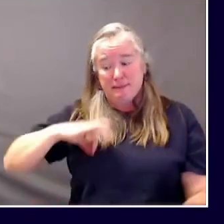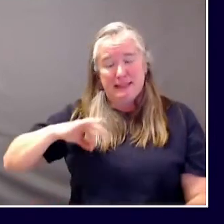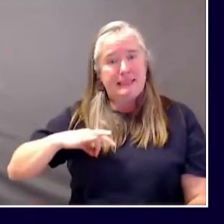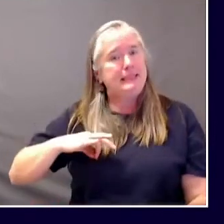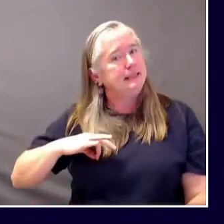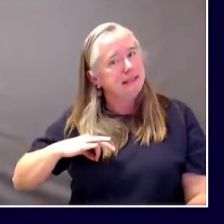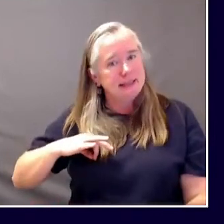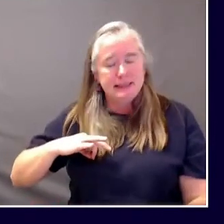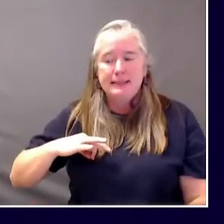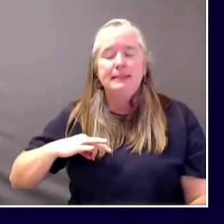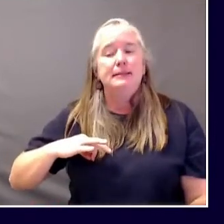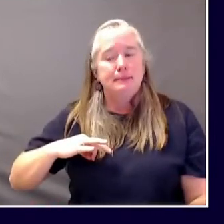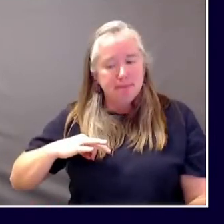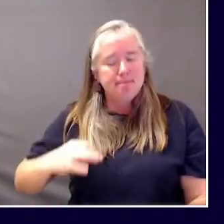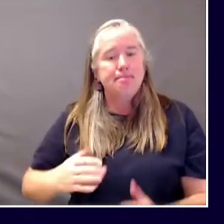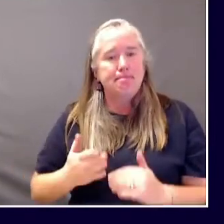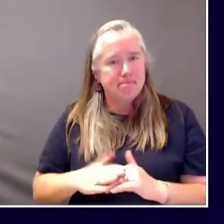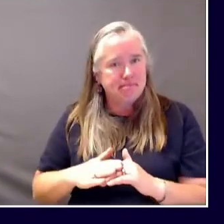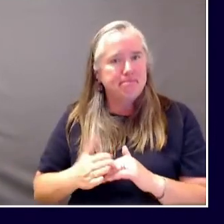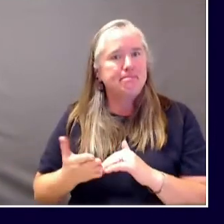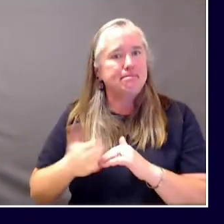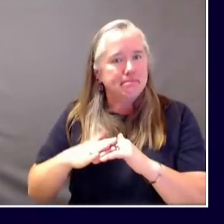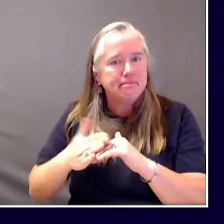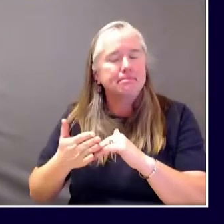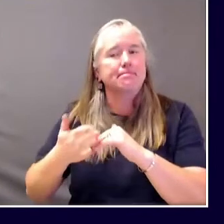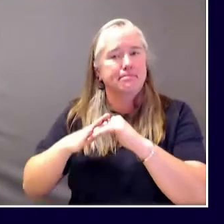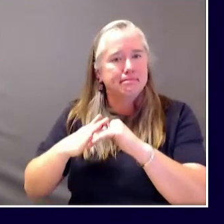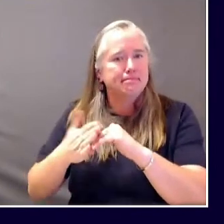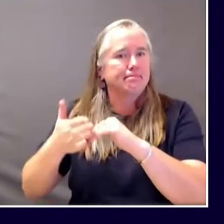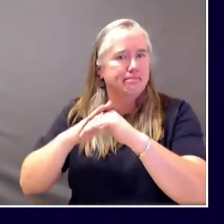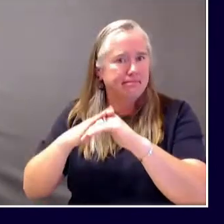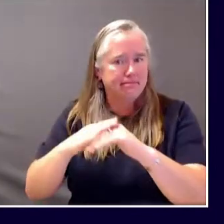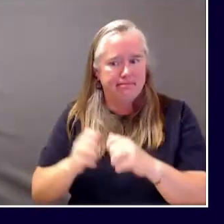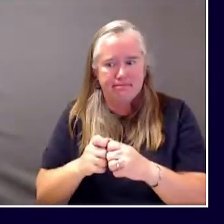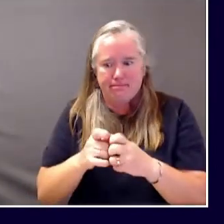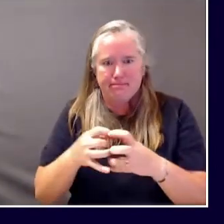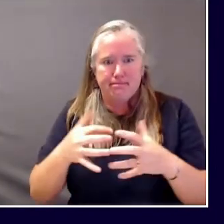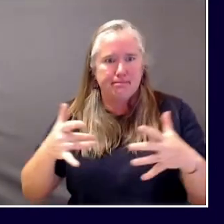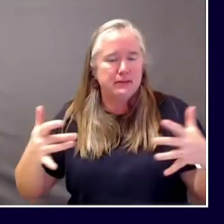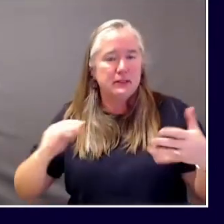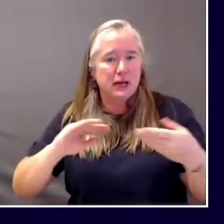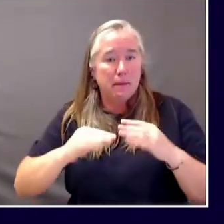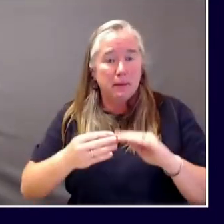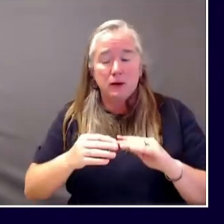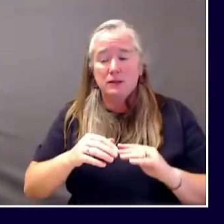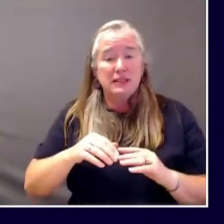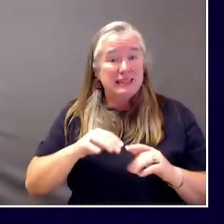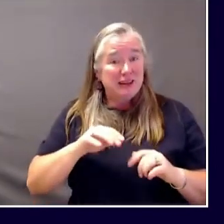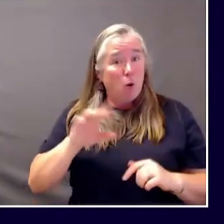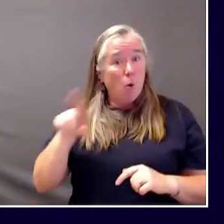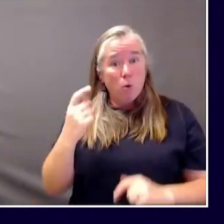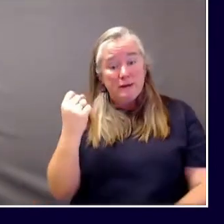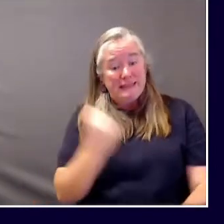is sustained increasing levels